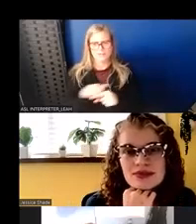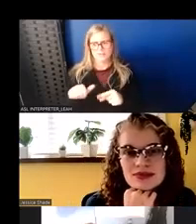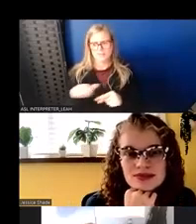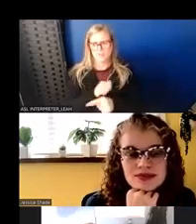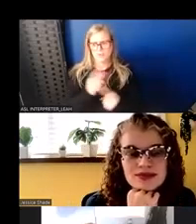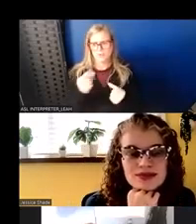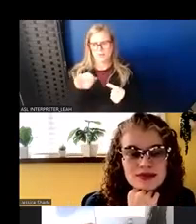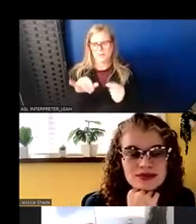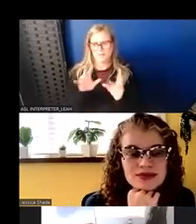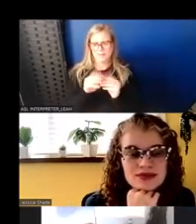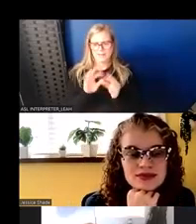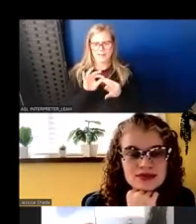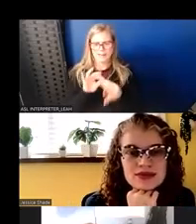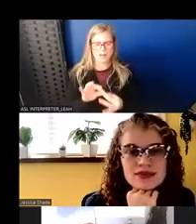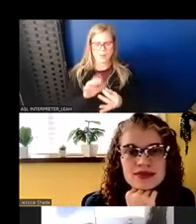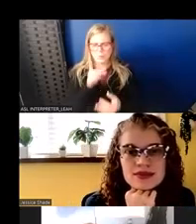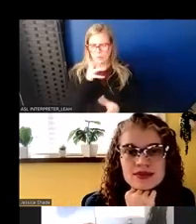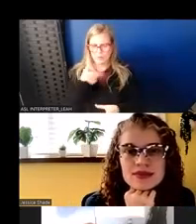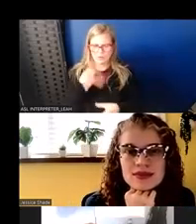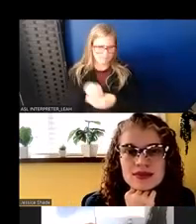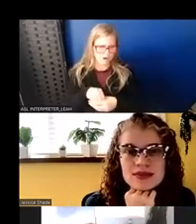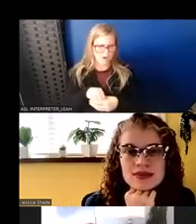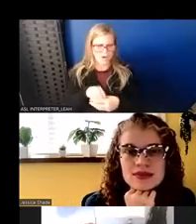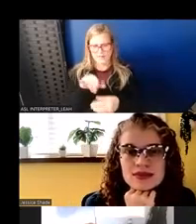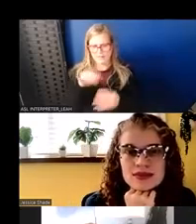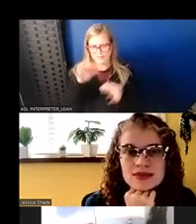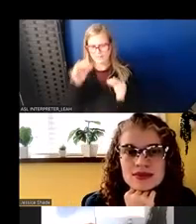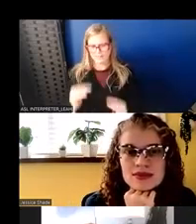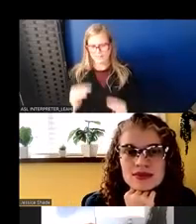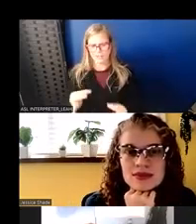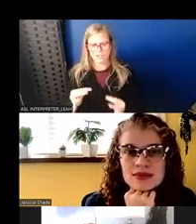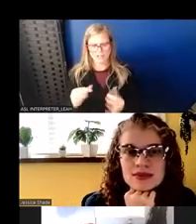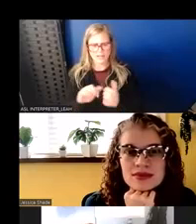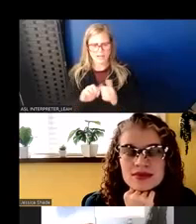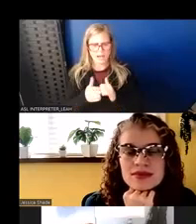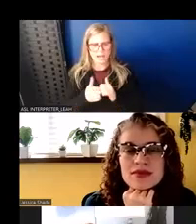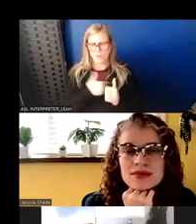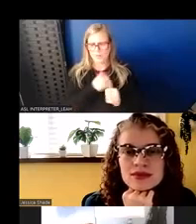and who has to be part of the decision and how can we reduce the number of people there is